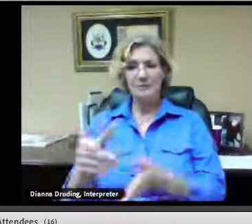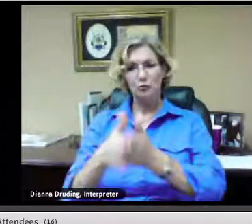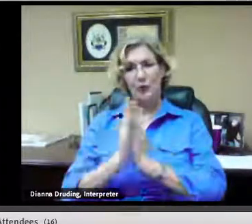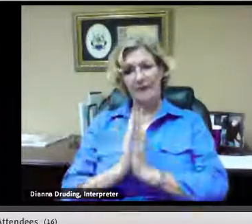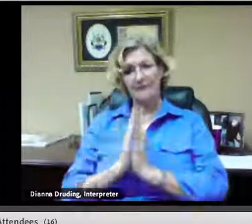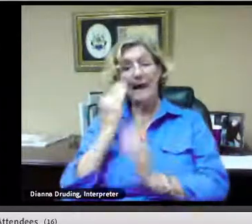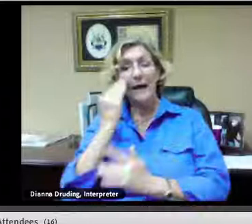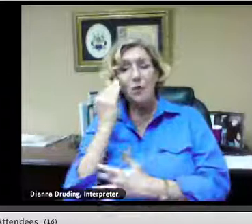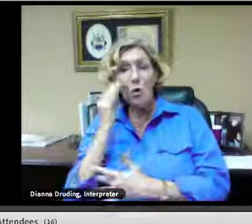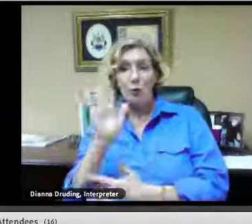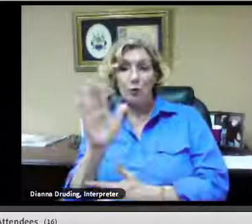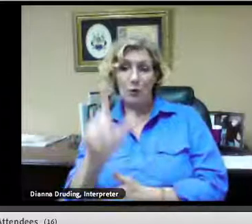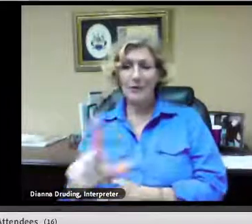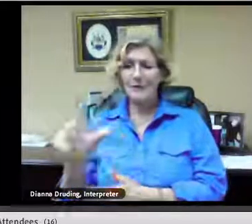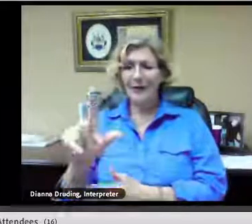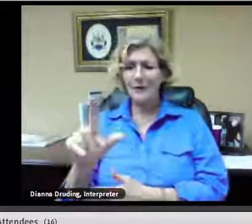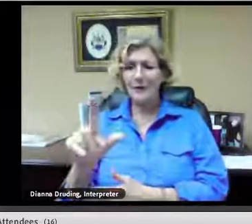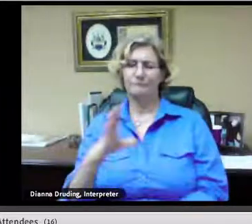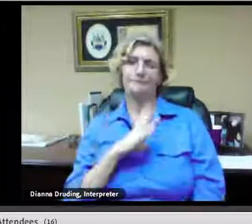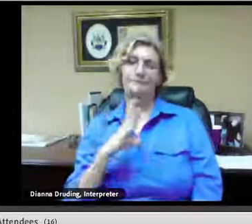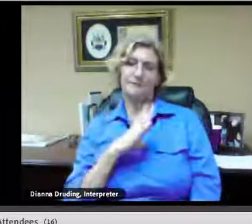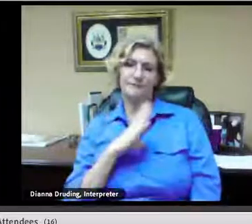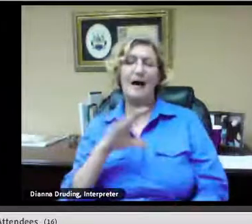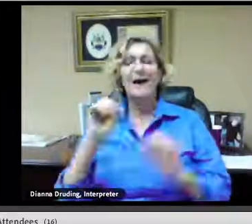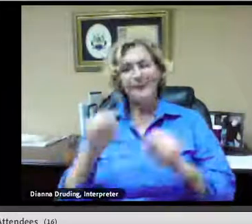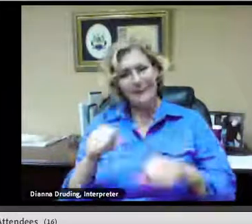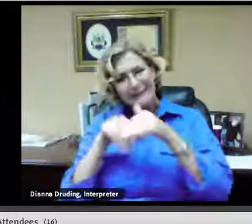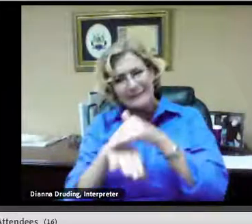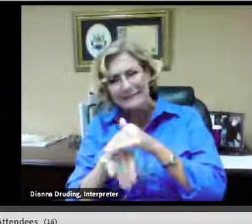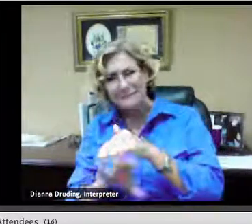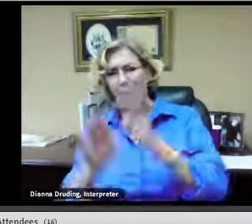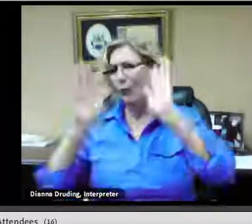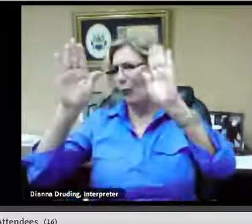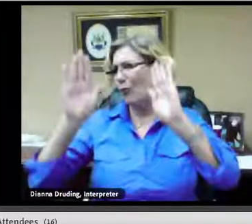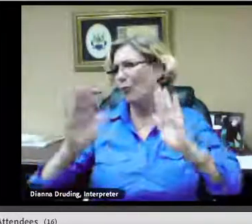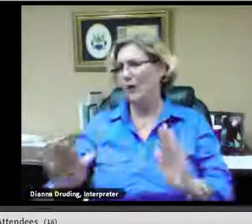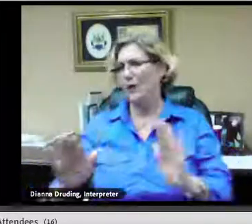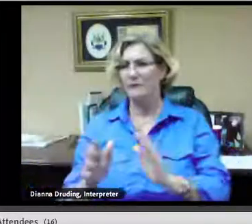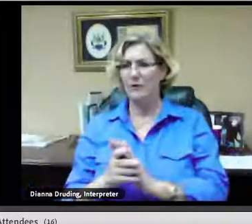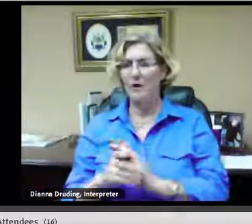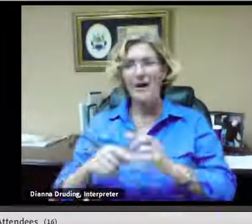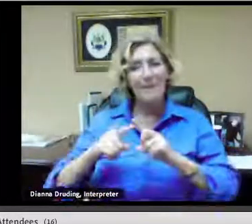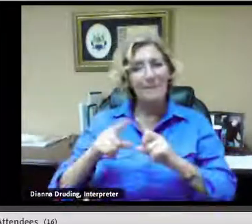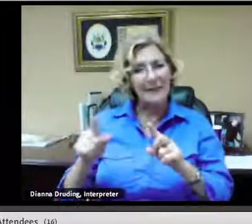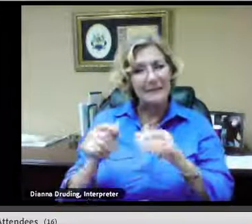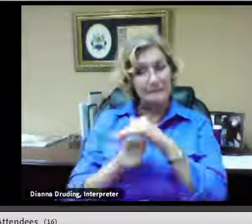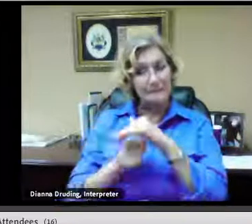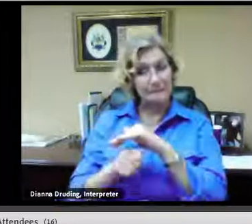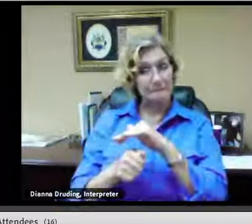and they're accessible, and they're wonderful. But it's the hidden areas that we want to get at